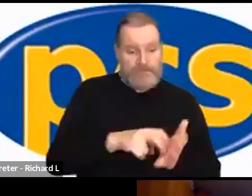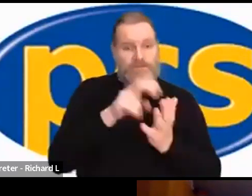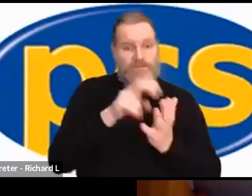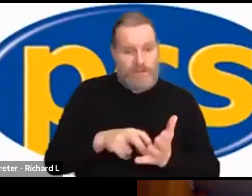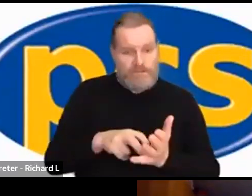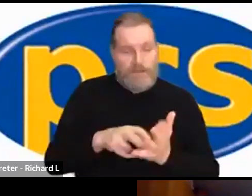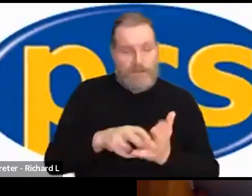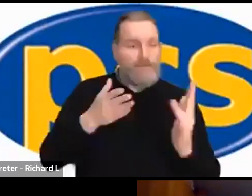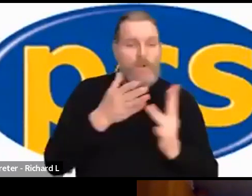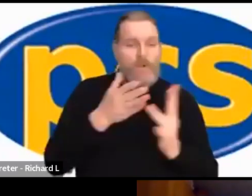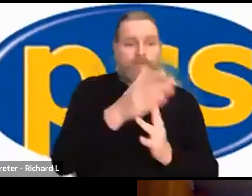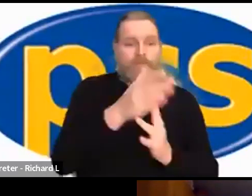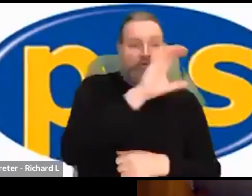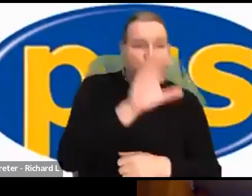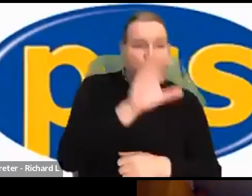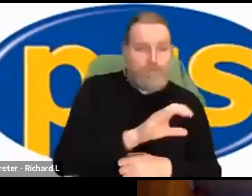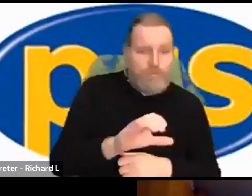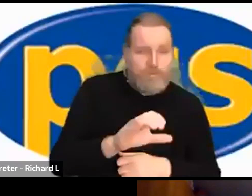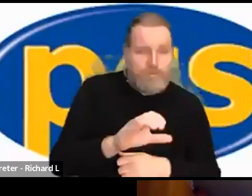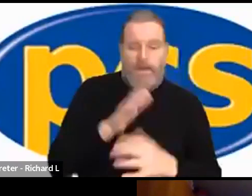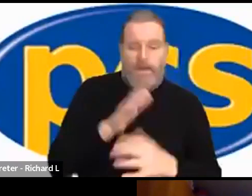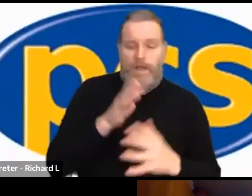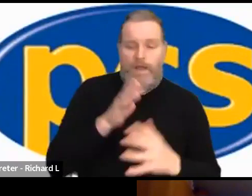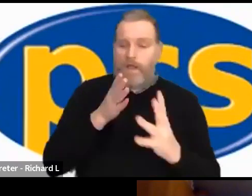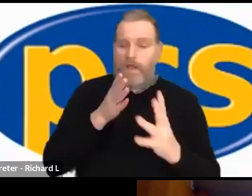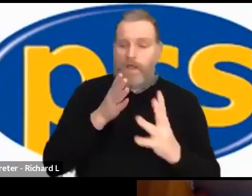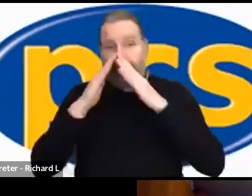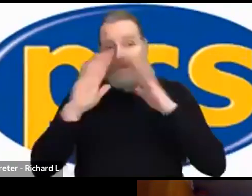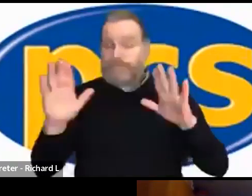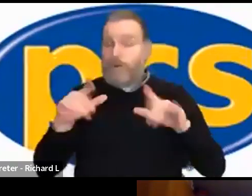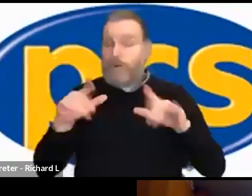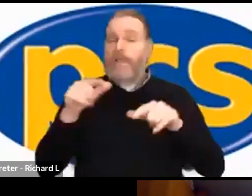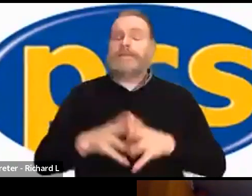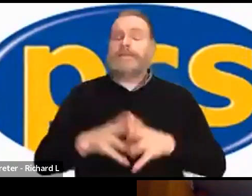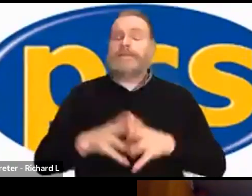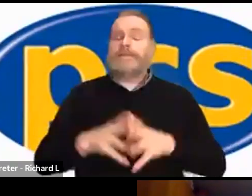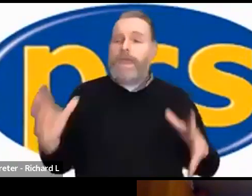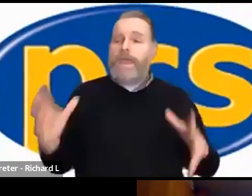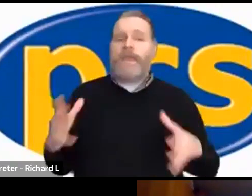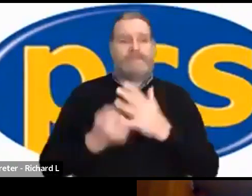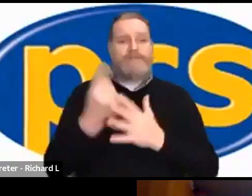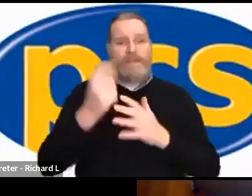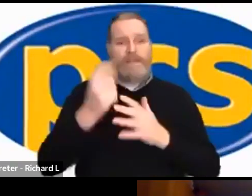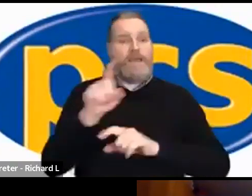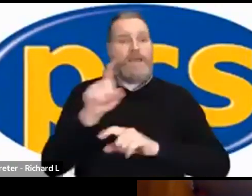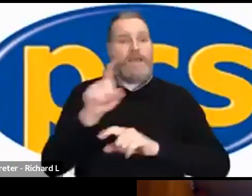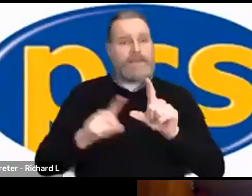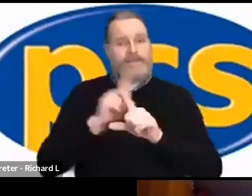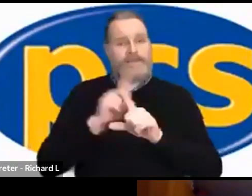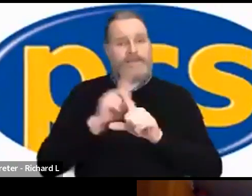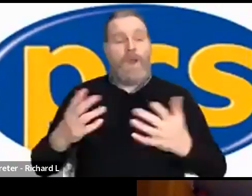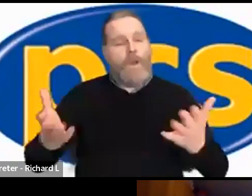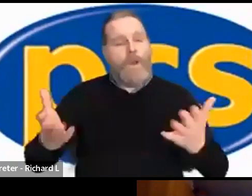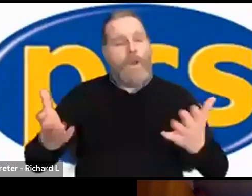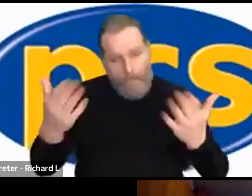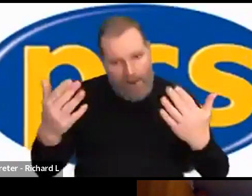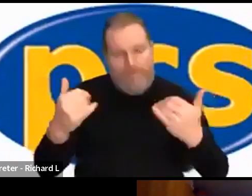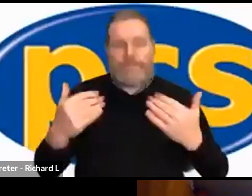pre-register we're doing this on Zoom and on Facebook. live. this will be one of the biggest that ggest events like this that we have had so really well have had so really welcome to everyone